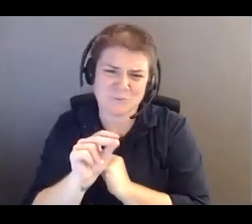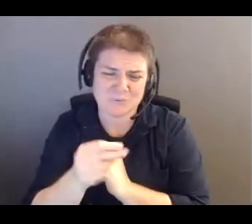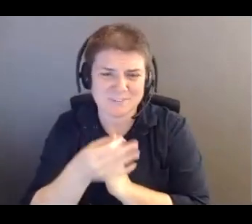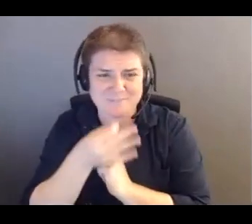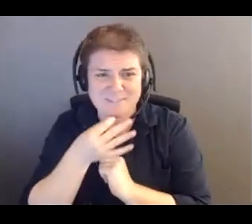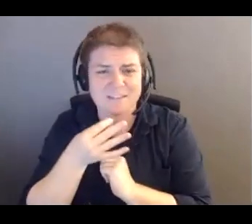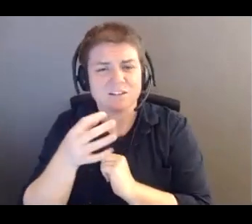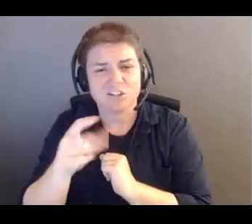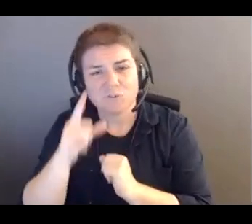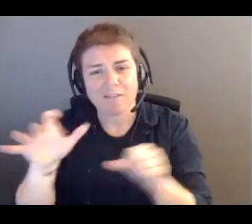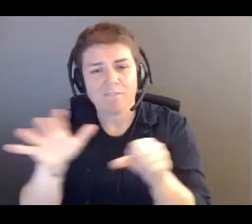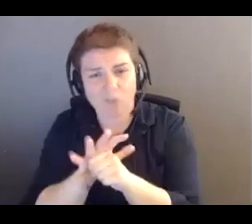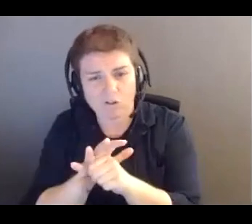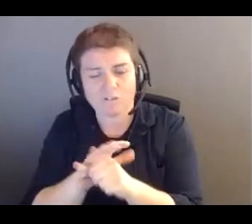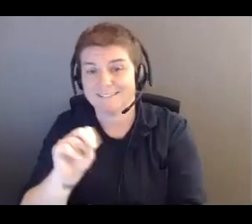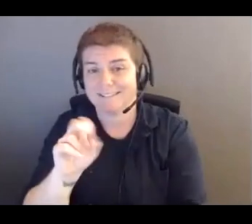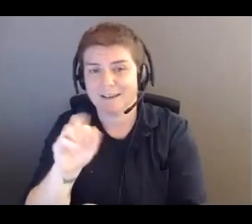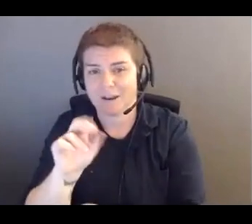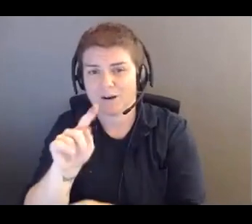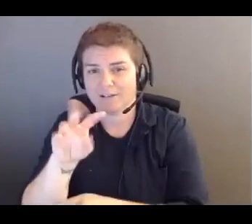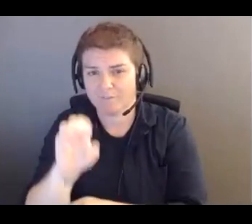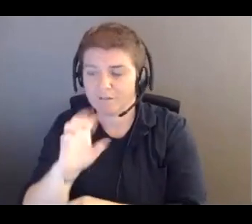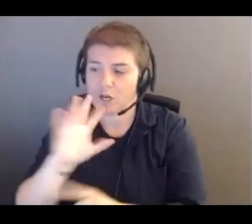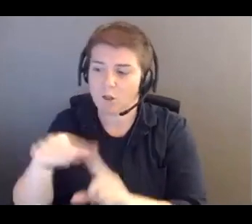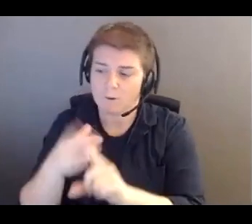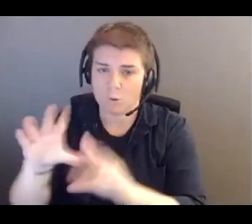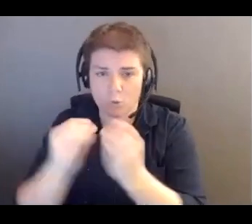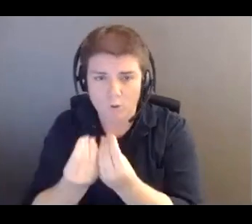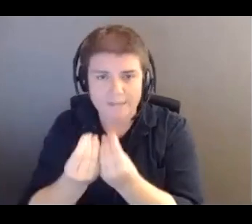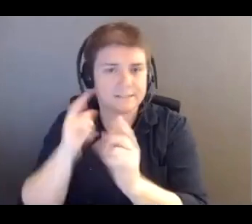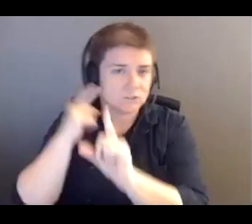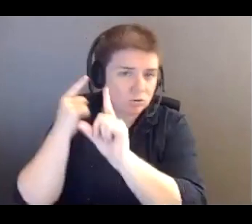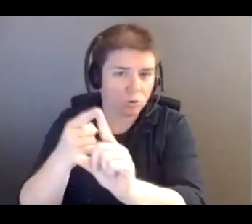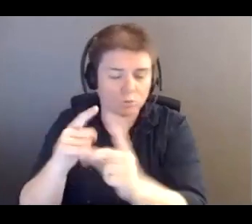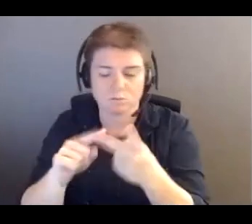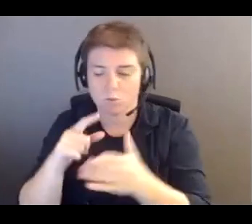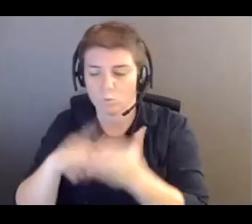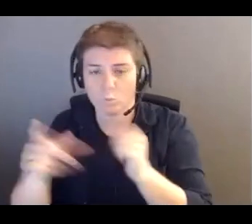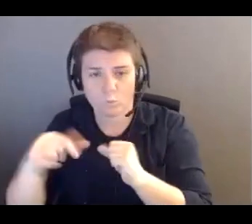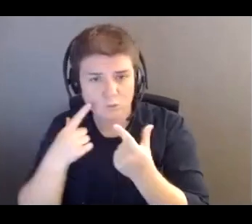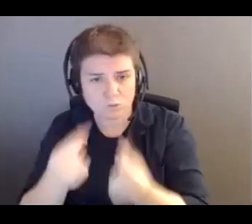and complete narrative of your organization's mandate, what you do and how, why it's relevant,